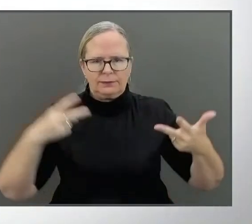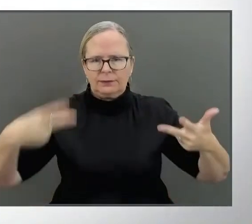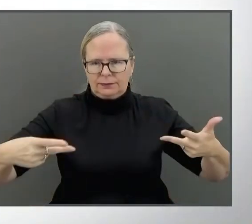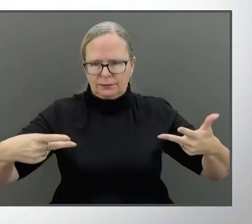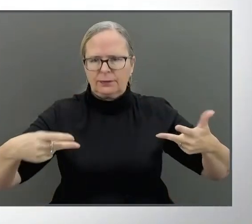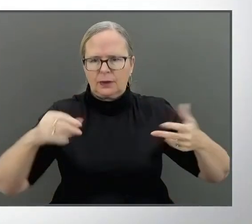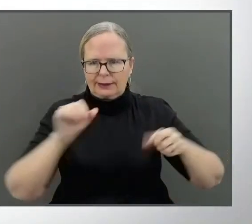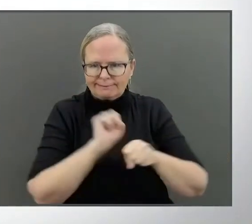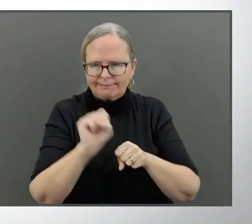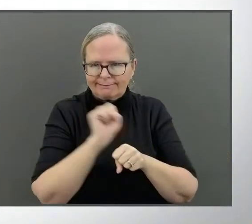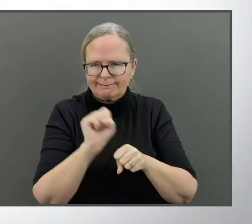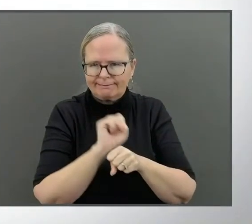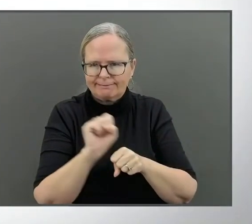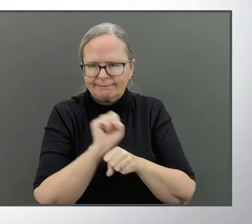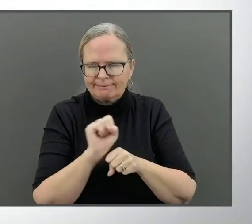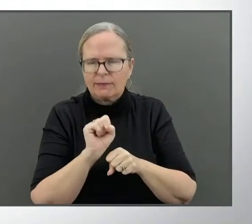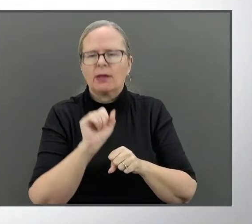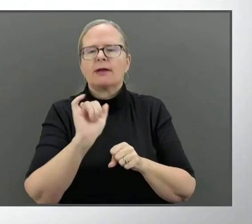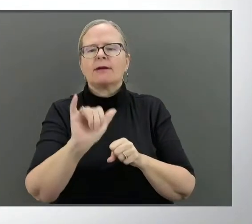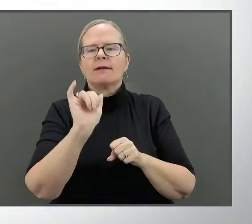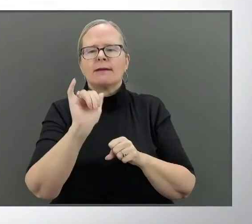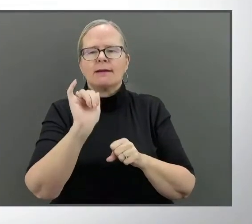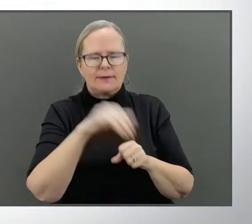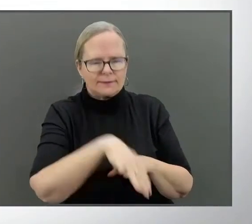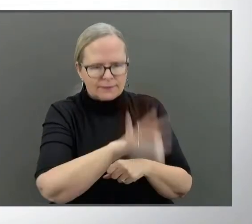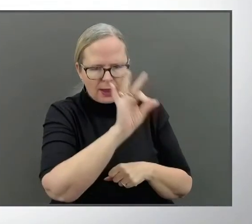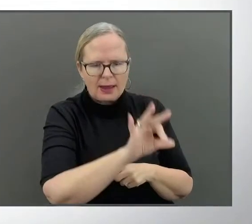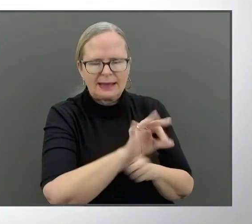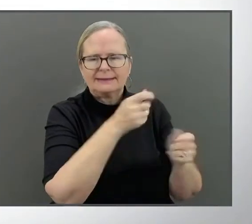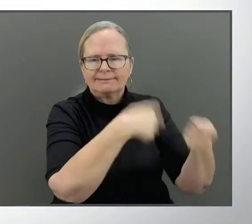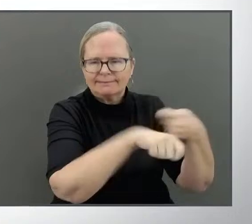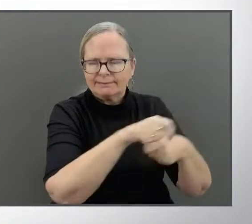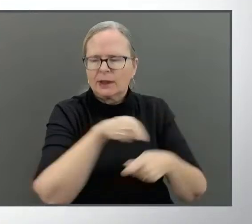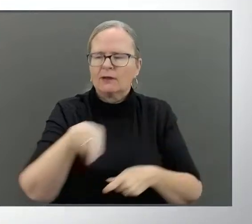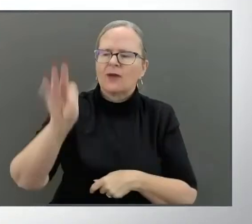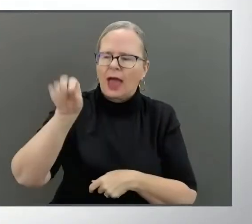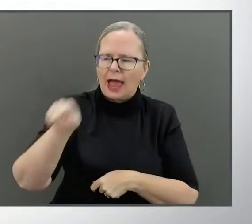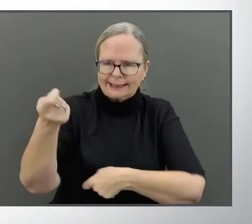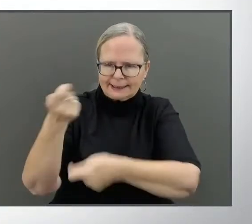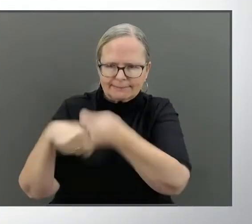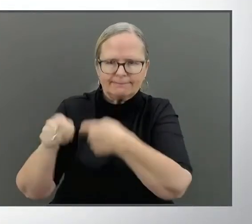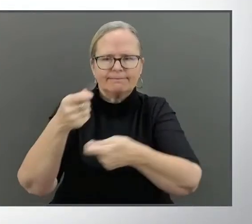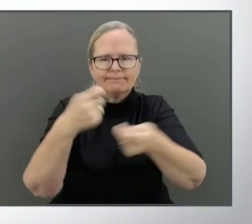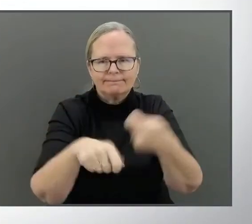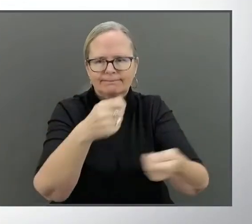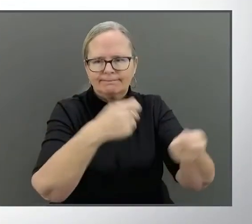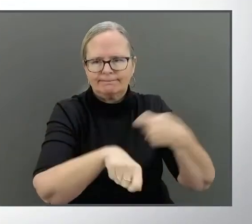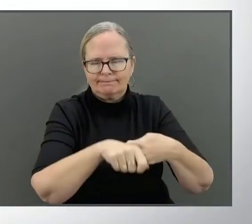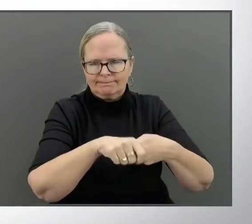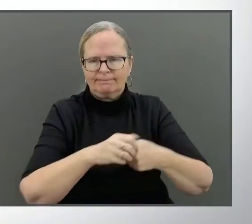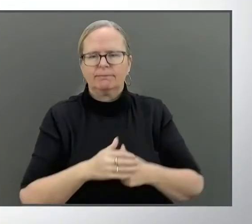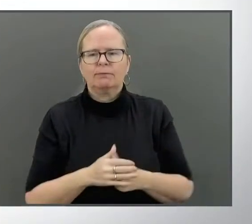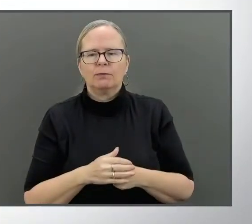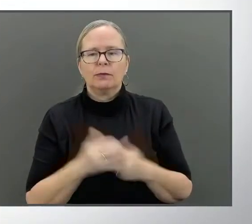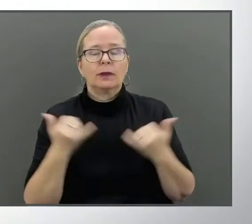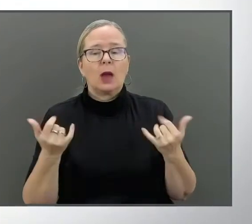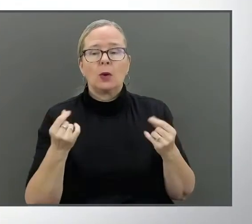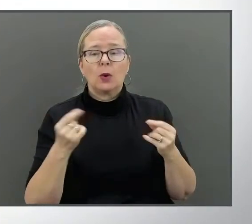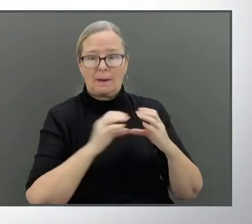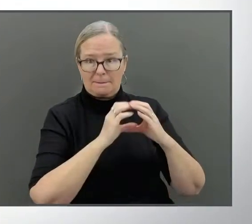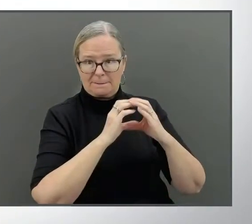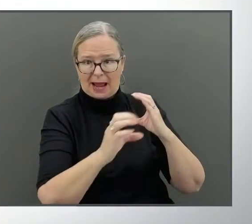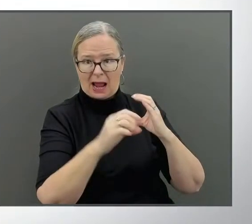repair today crews are proceeding with cutting the existing damaged pipe and readying it for removal